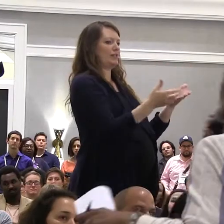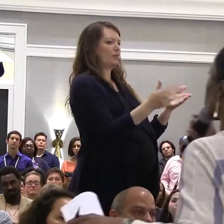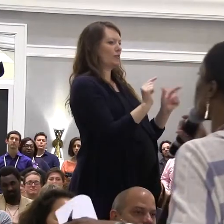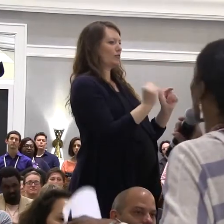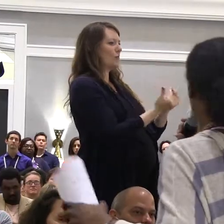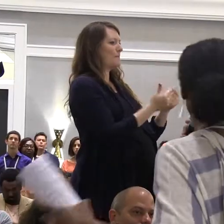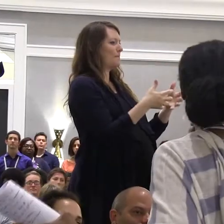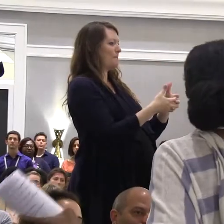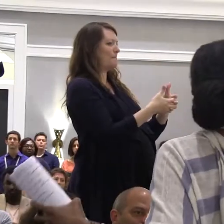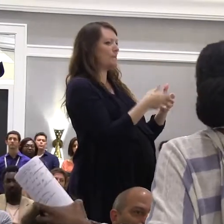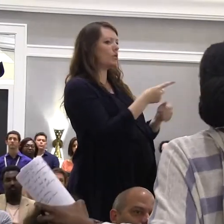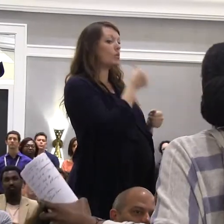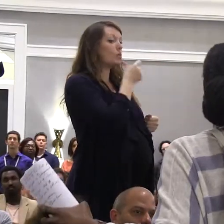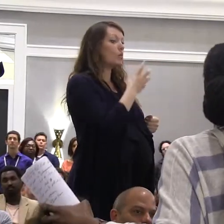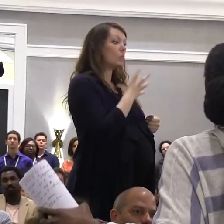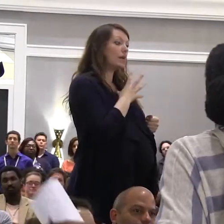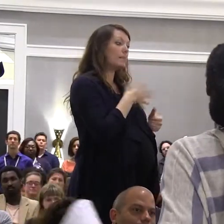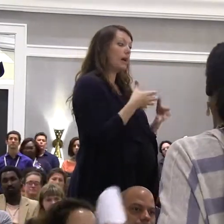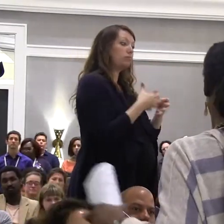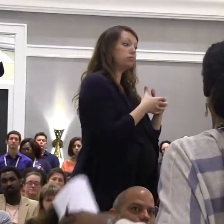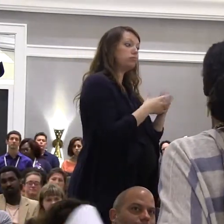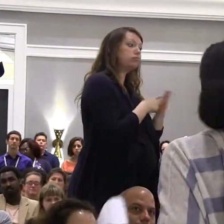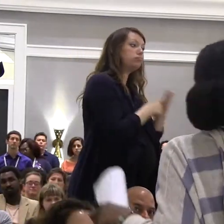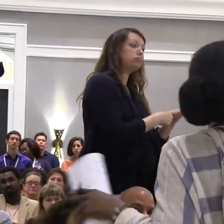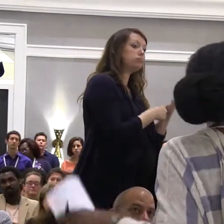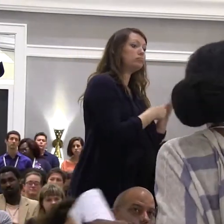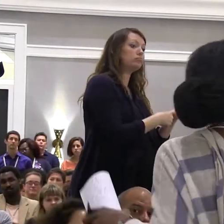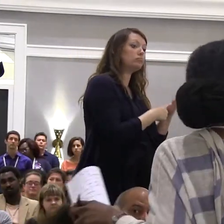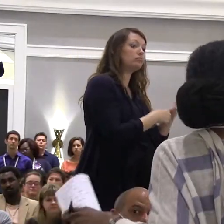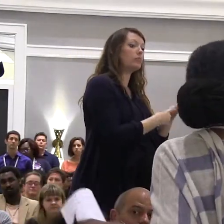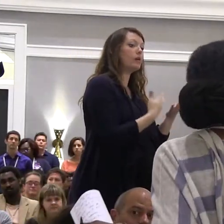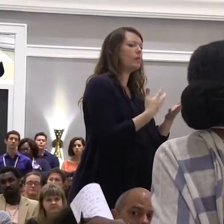where women get together to talk about what it might feel like